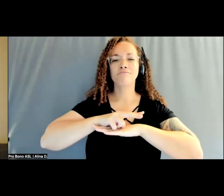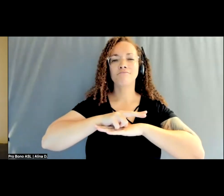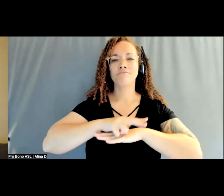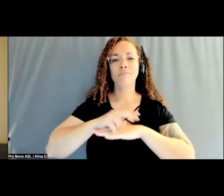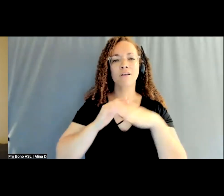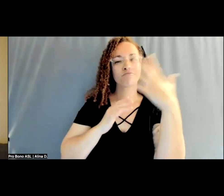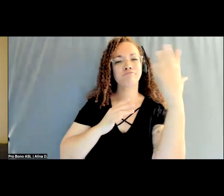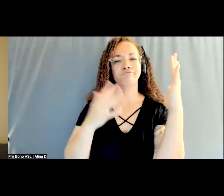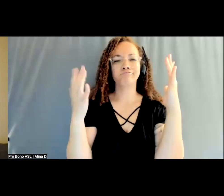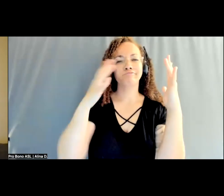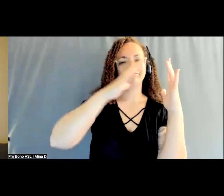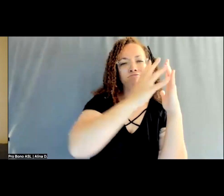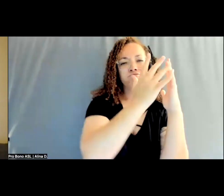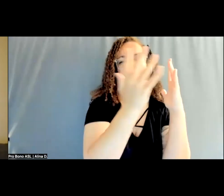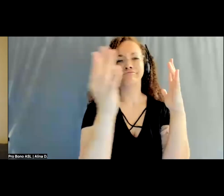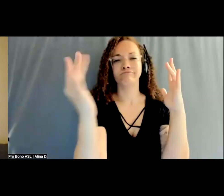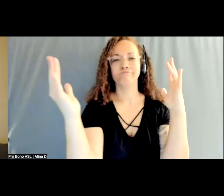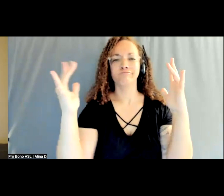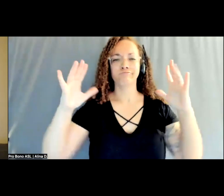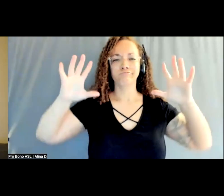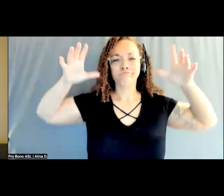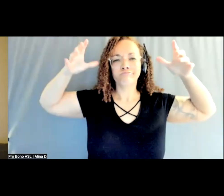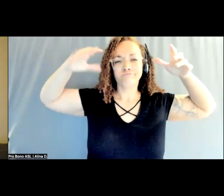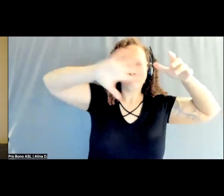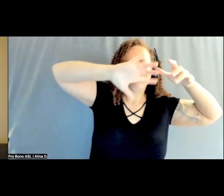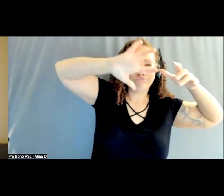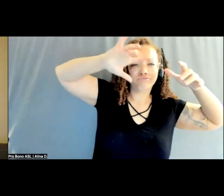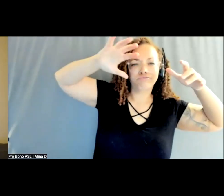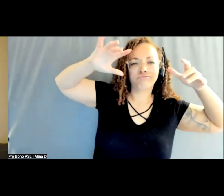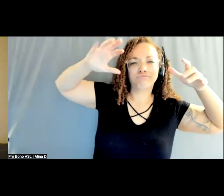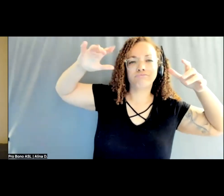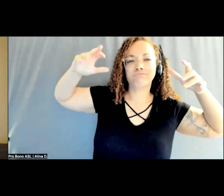forming a circle like the pistil of a flower. our trunks & limbs,